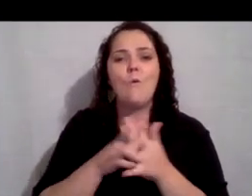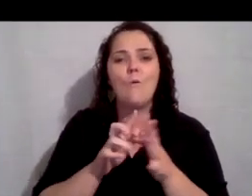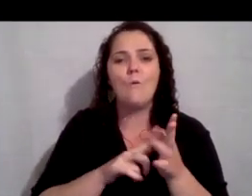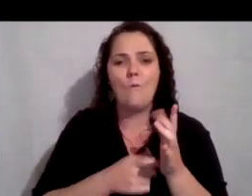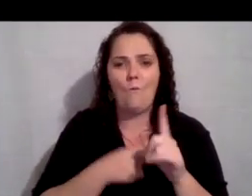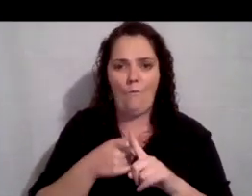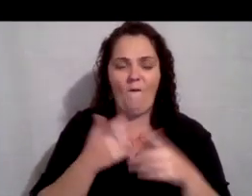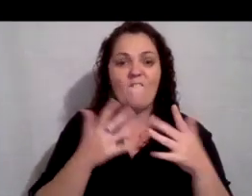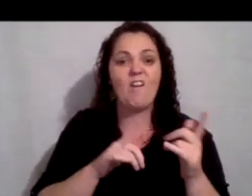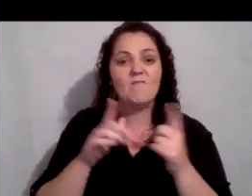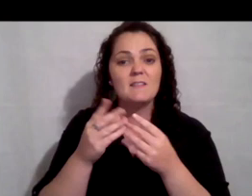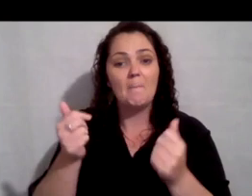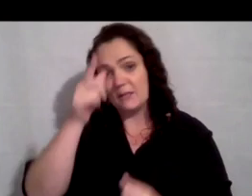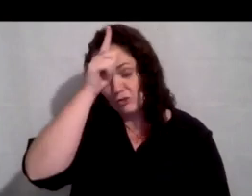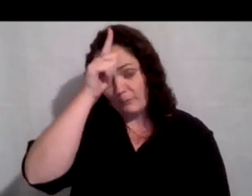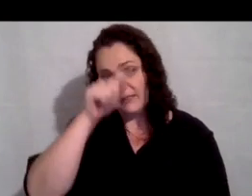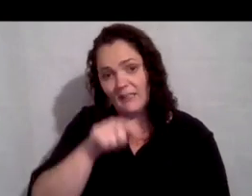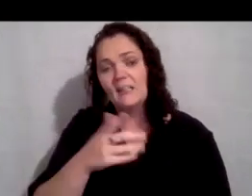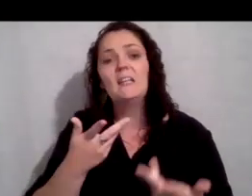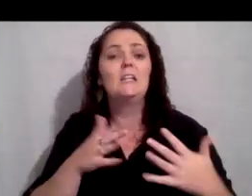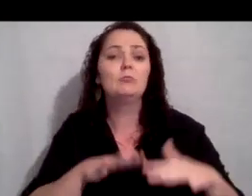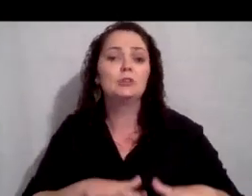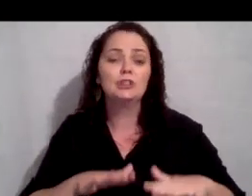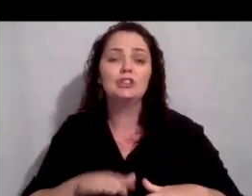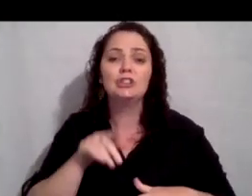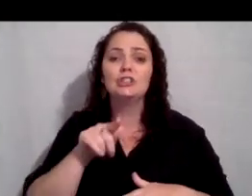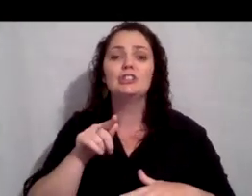some time in Germany and was British but then